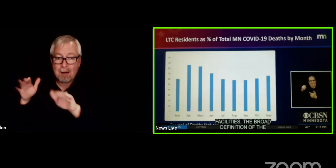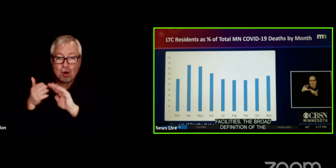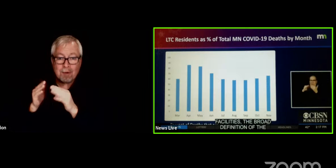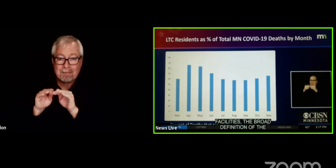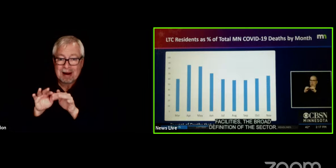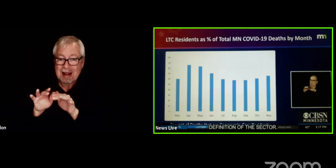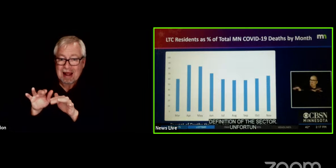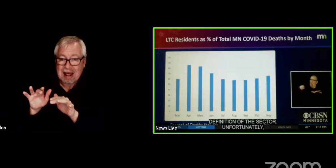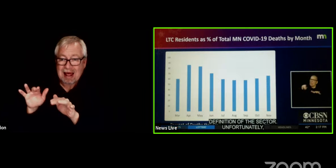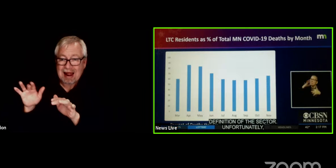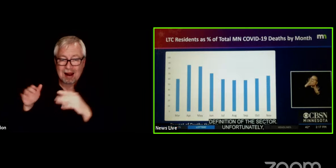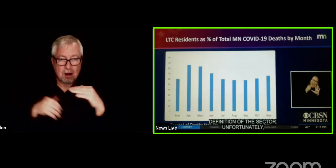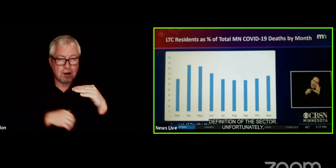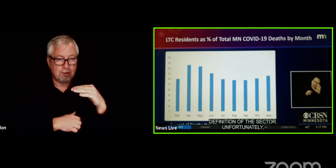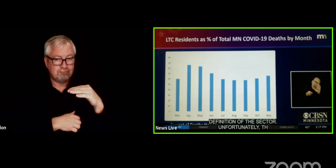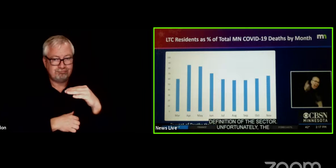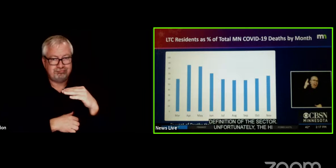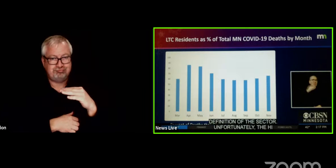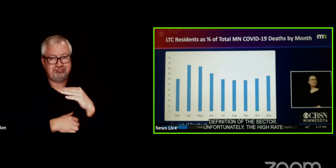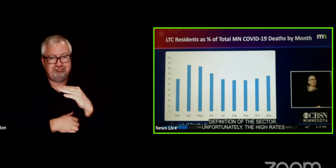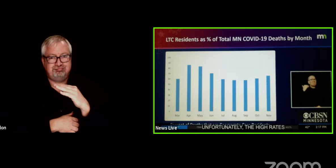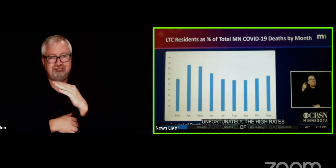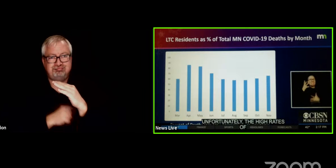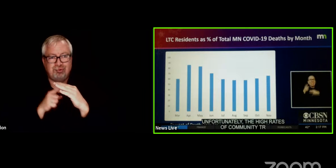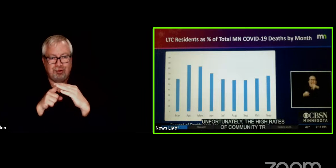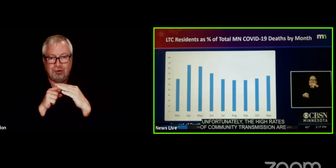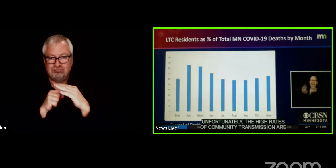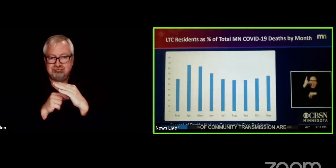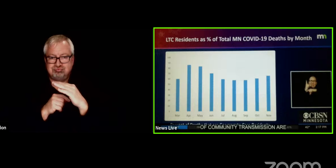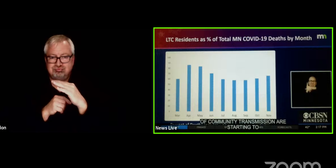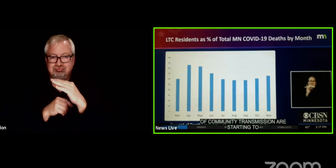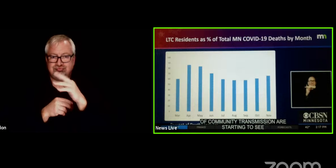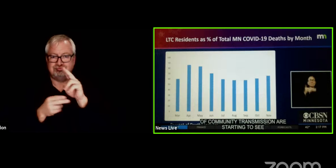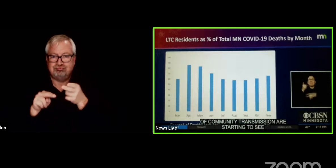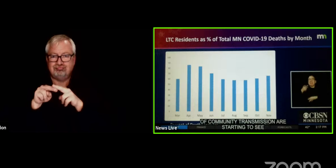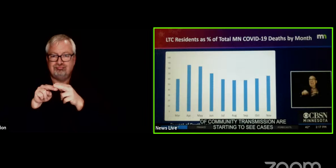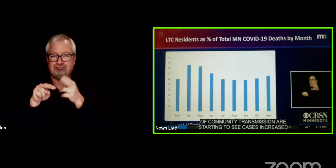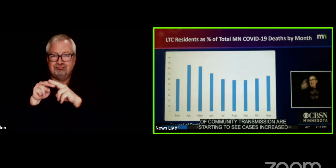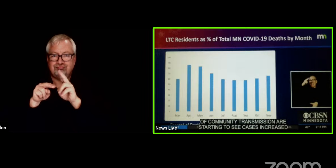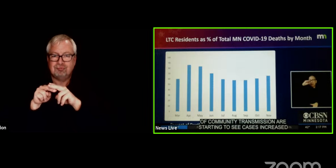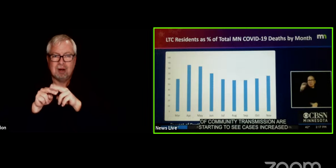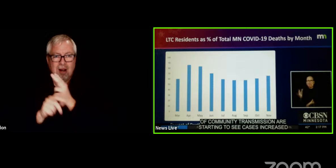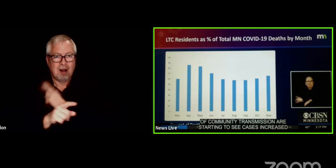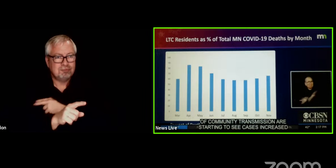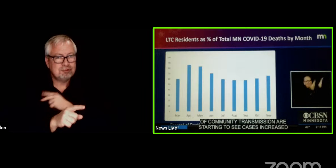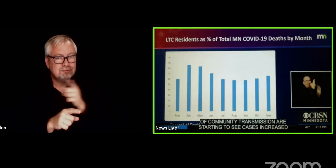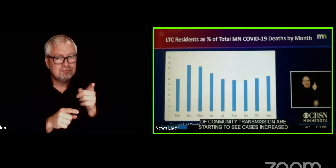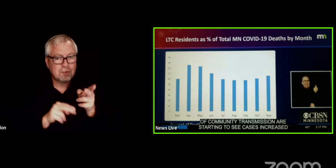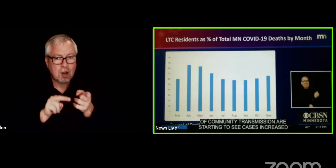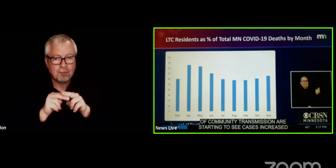INCREASE, HOSPITALIZATIONS INCREASE AND THAT IS ALMOST INEVITABLY FOLLOWED BY INCREASES IN DATES AMONG LONG-TERM CARE